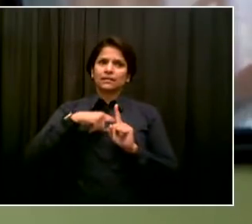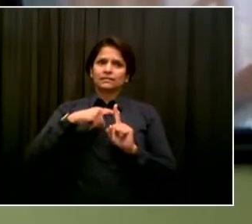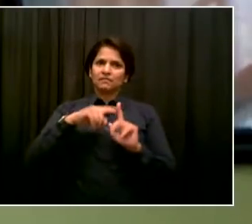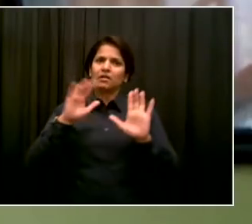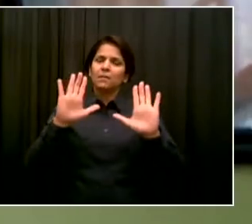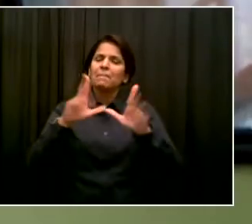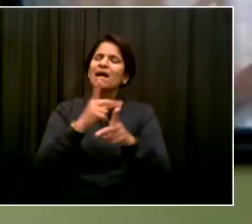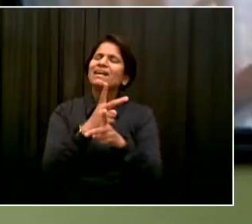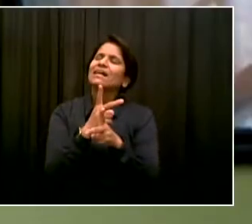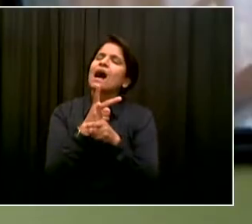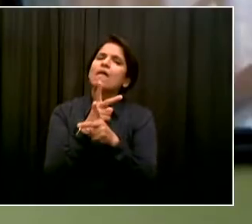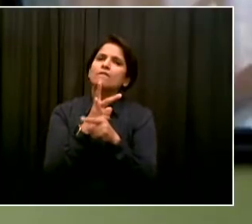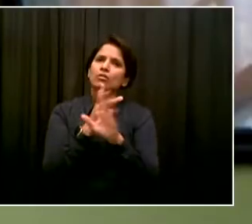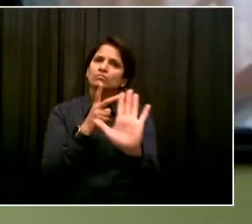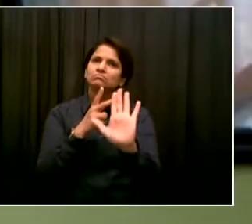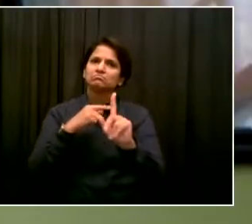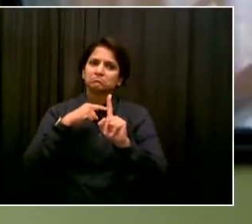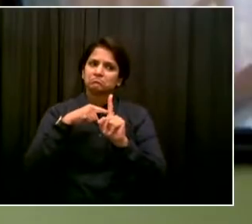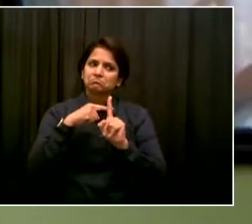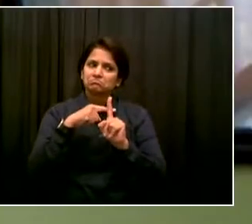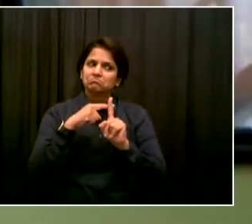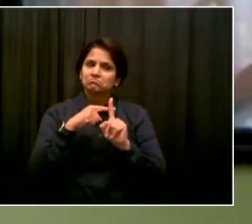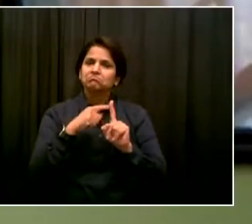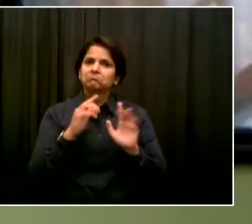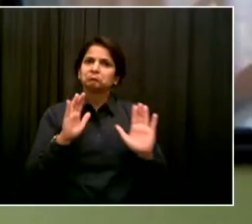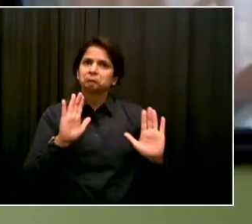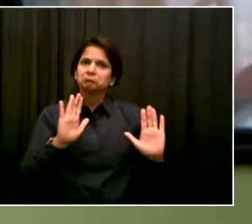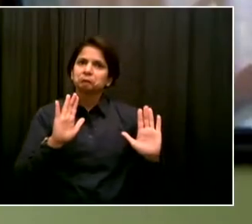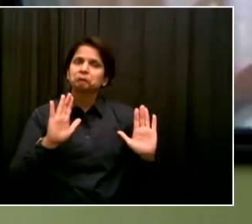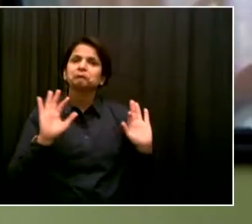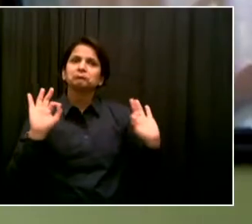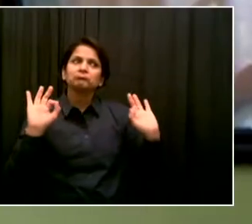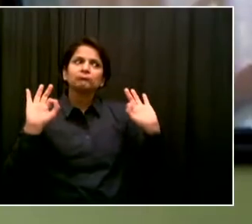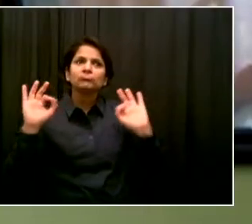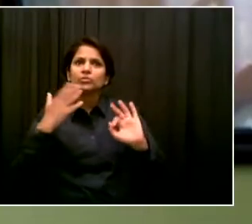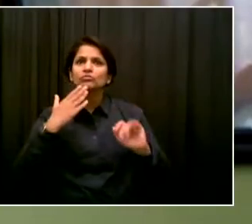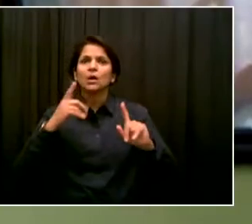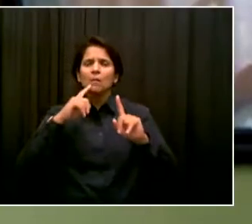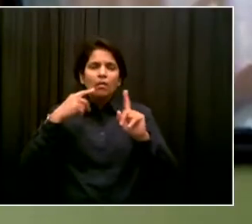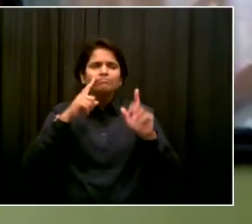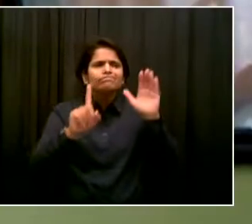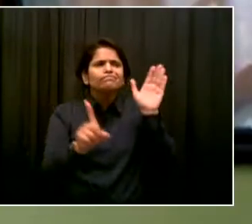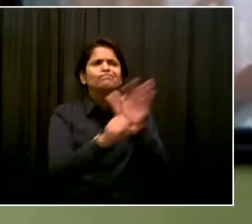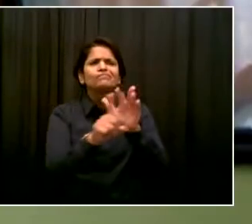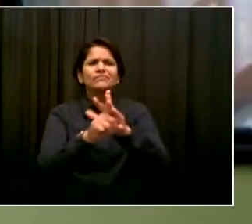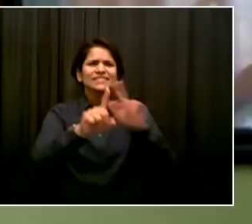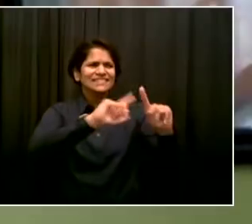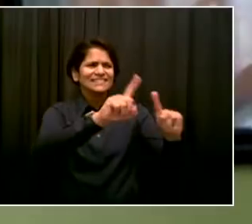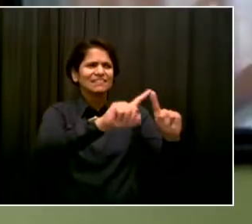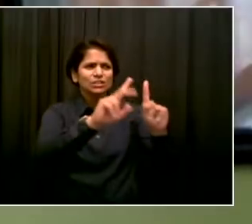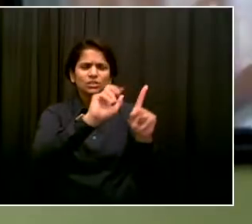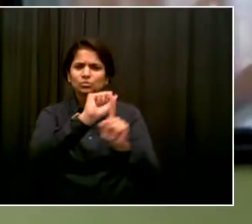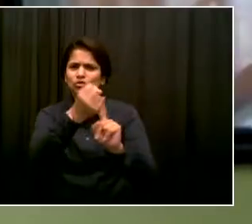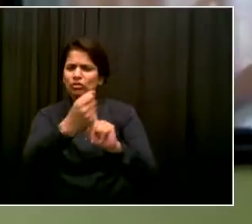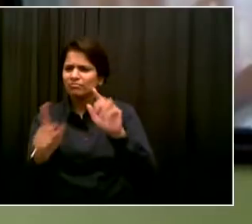WE ARE VERY CAUTIOUSLY OPTIMISTIC ABOUT THE NUMBERS WE SEE. YOU KNOW WE HAVE LOOKED AT